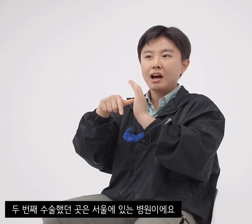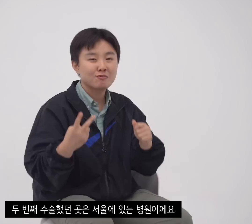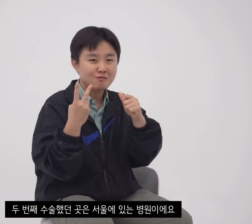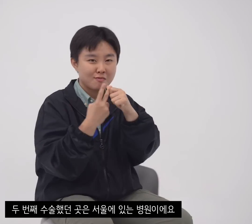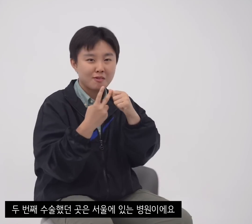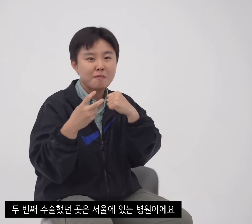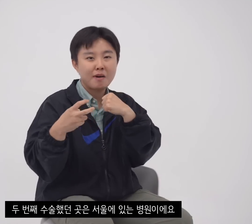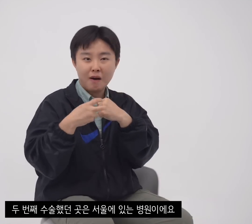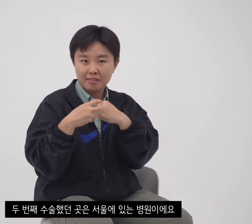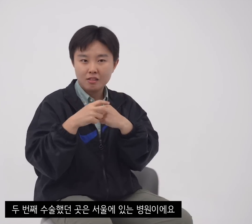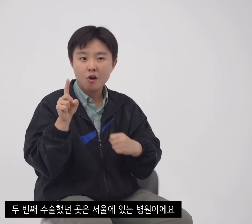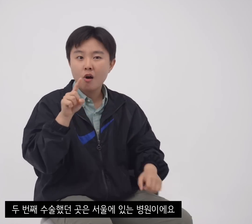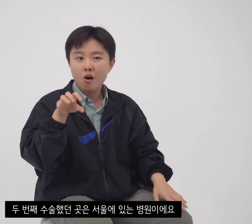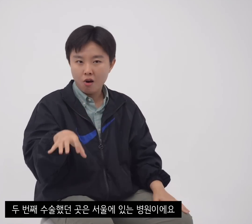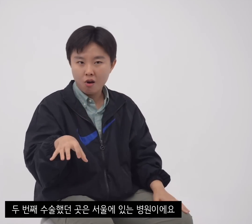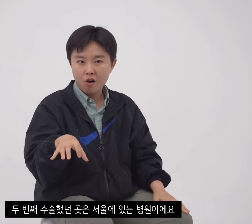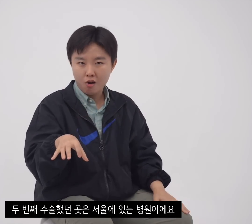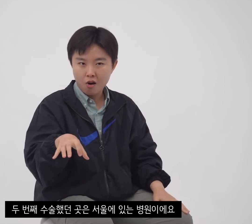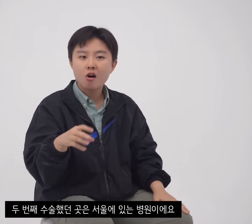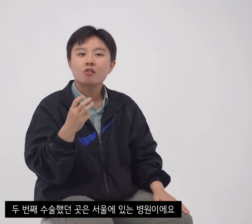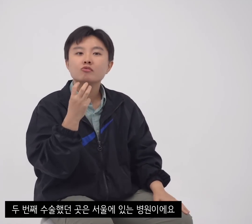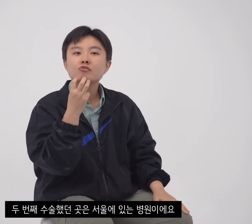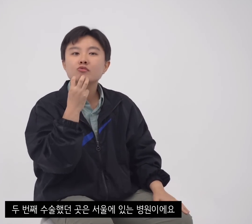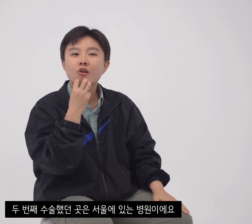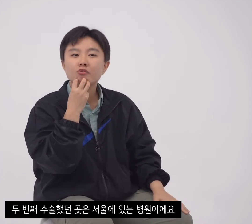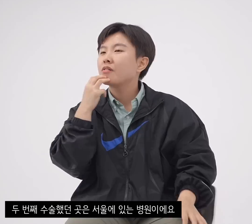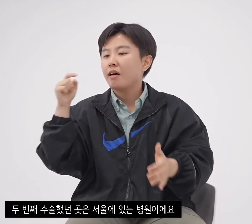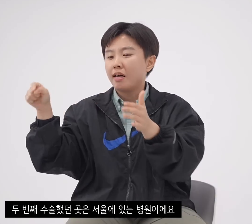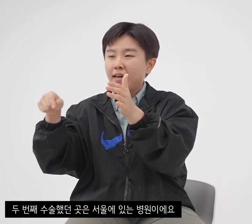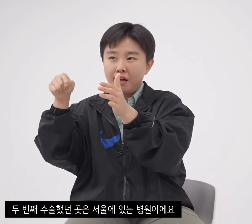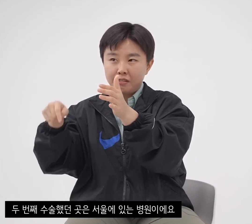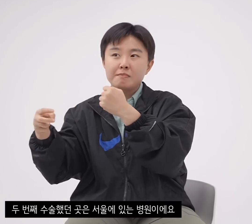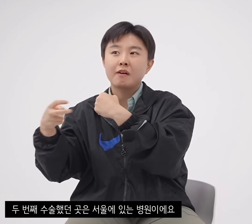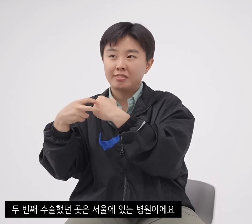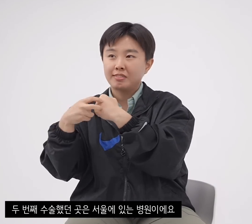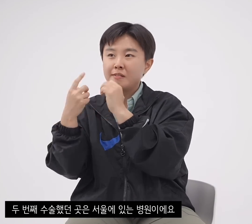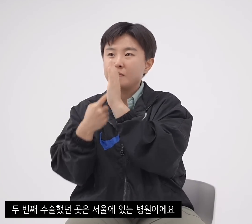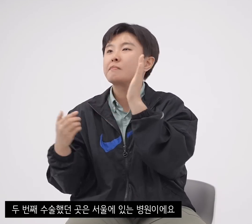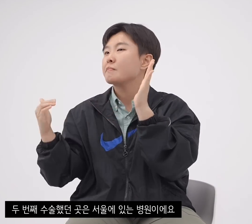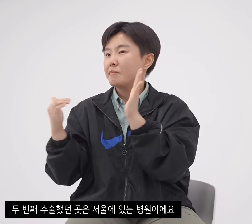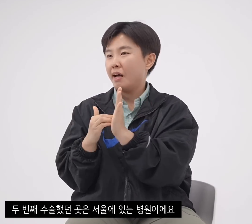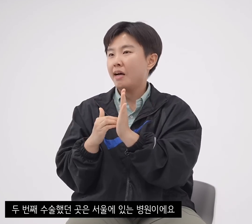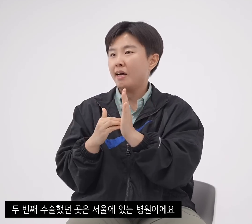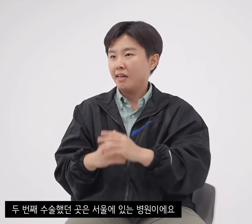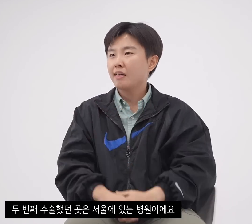The second surgery was done at a hospital in Seoul.